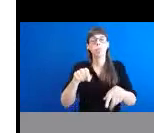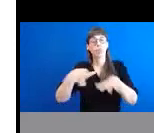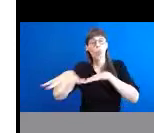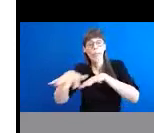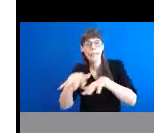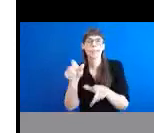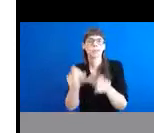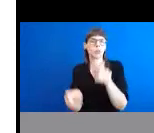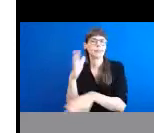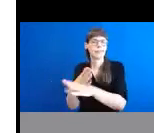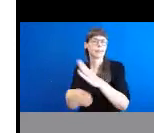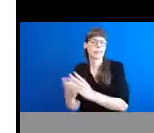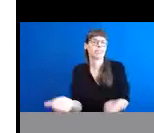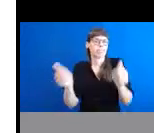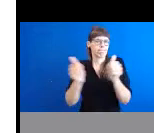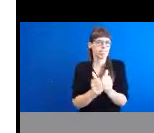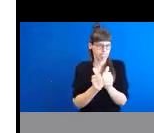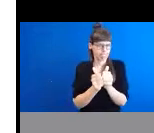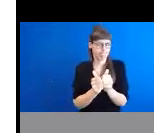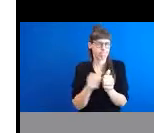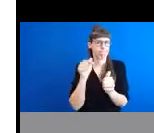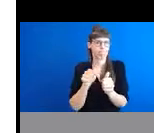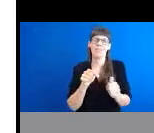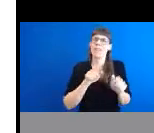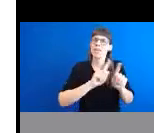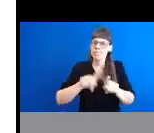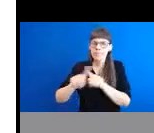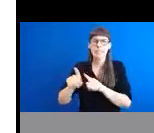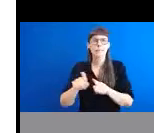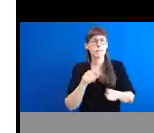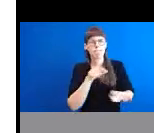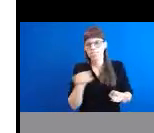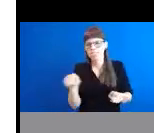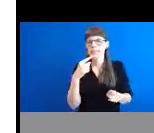to have partnerships in place with organization of persons with